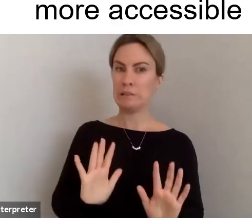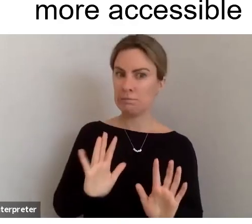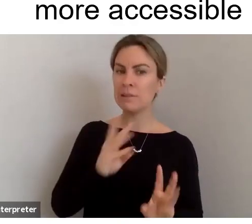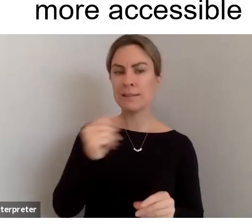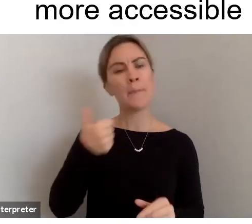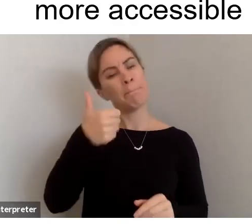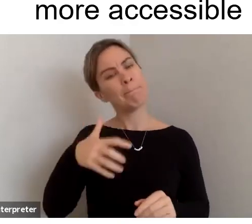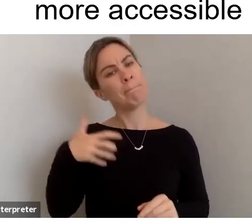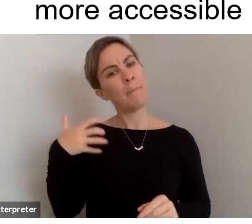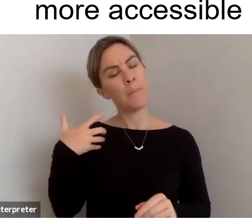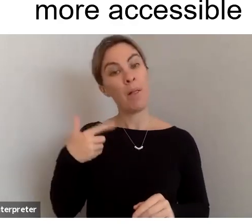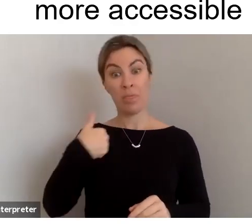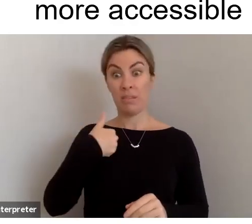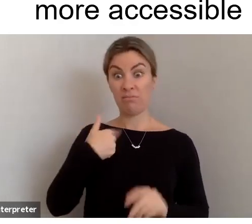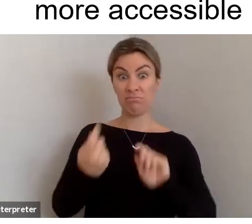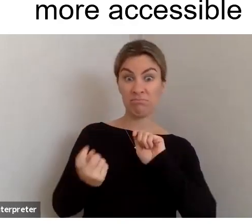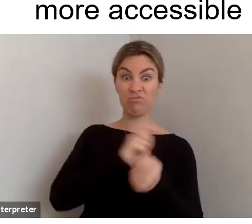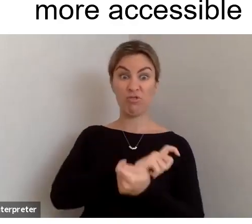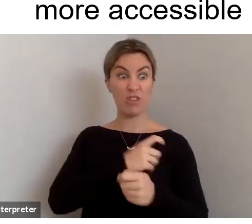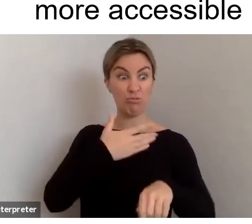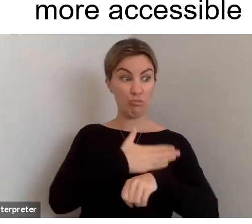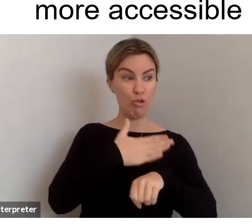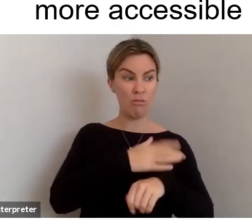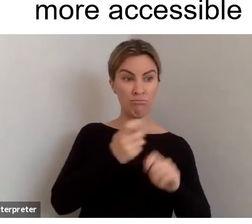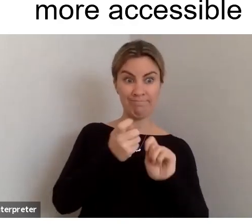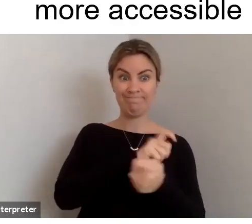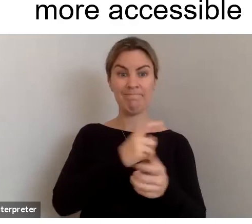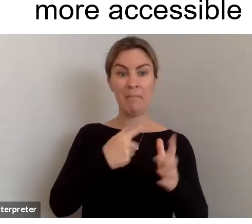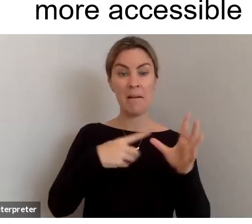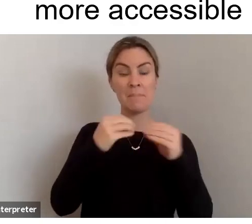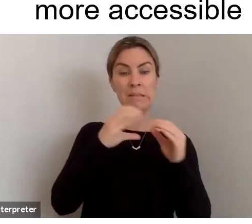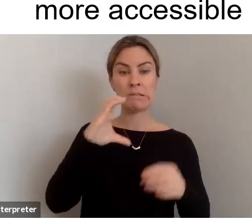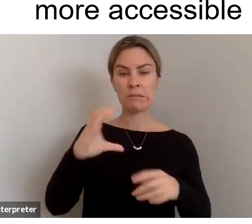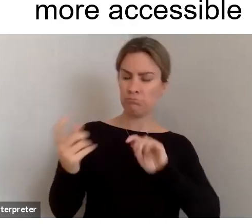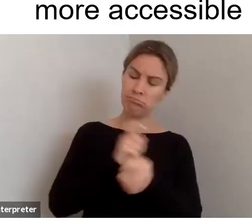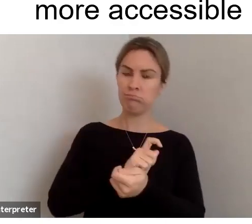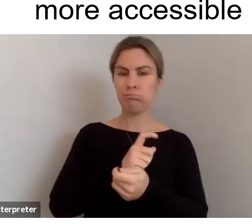workflow to include the Auslan interpreter into the online streams.